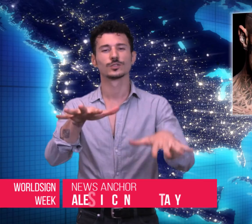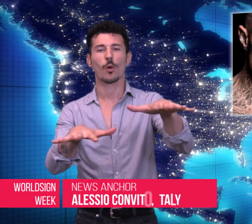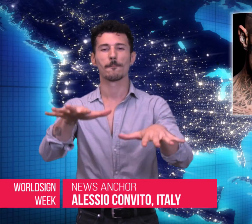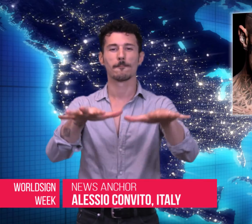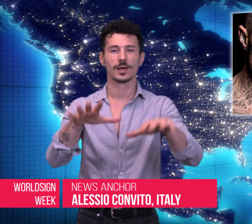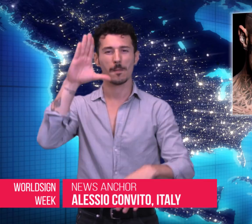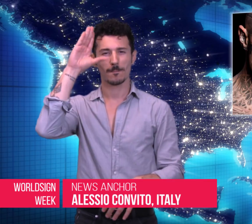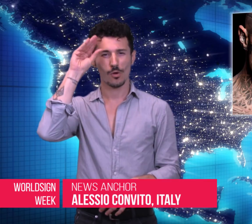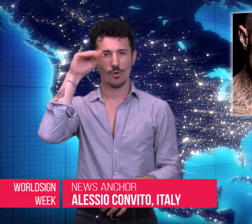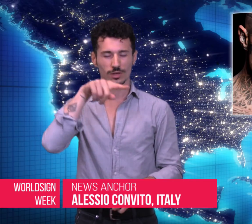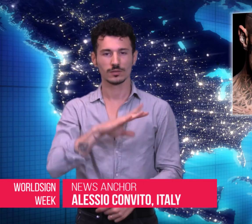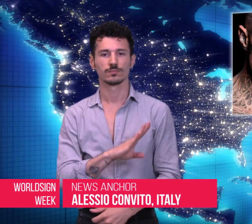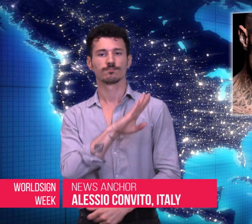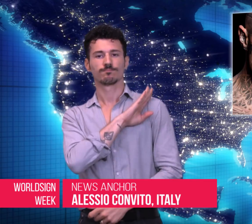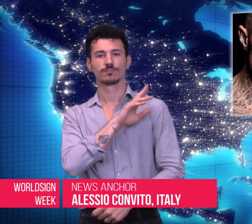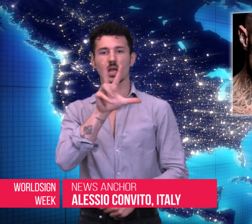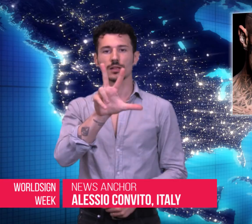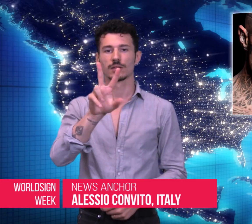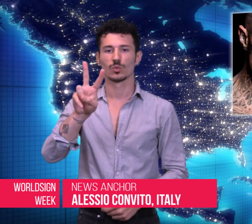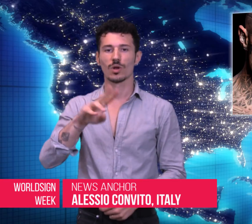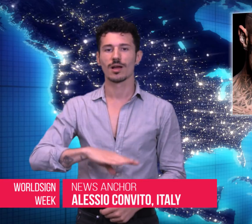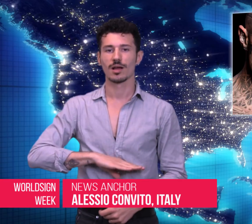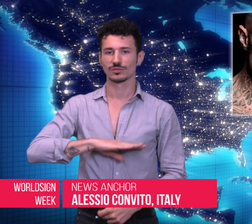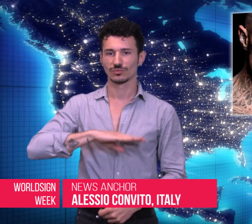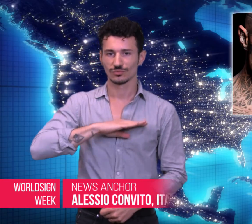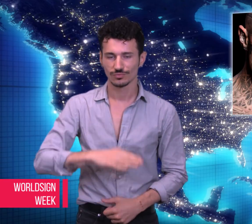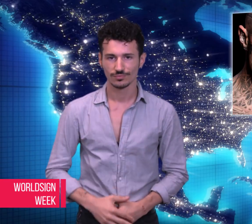Alessio: Zombie Boy dies at 32